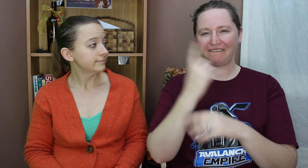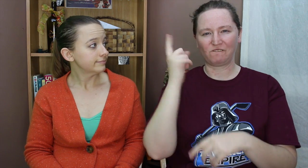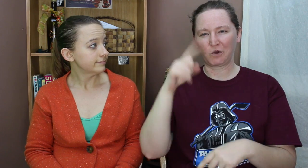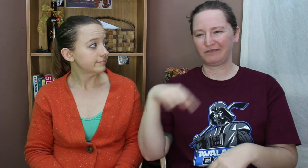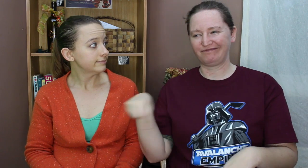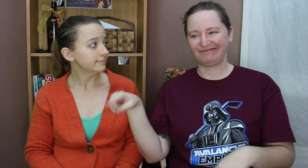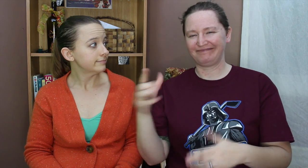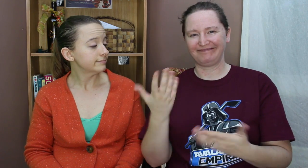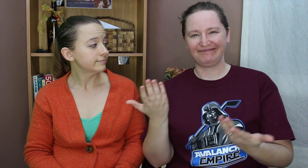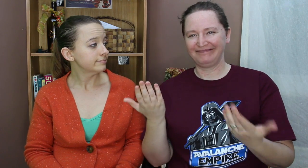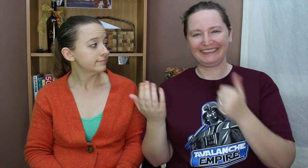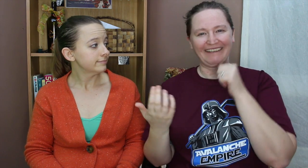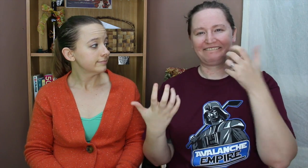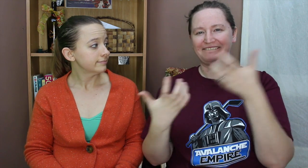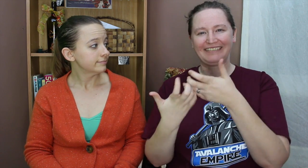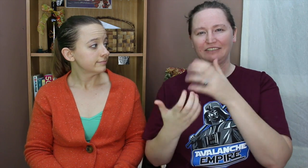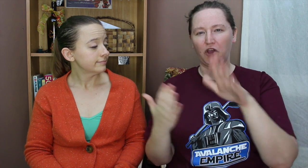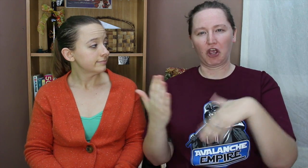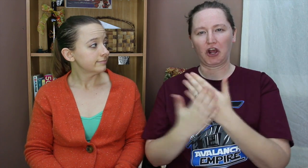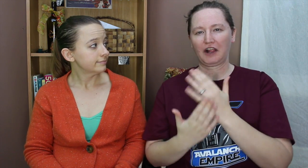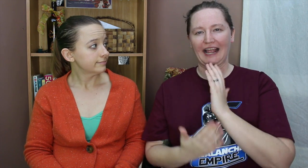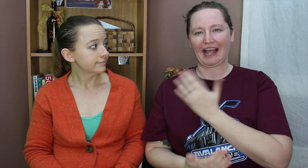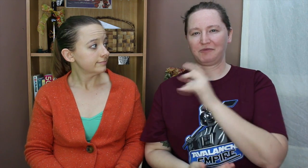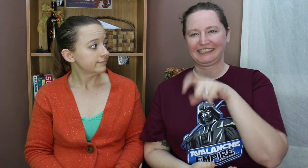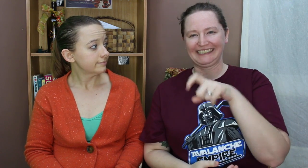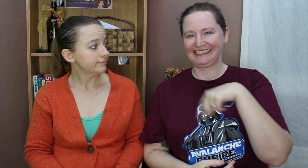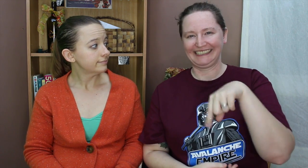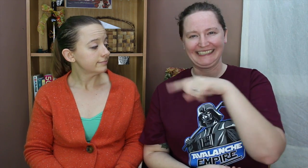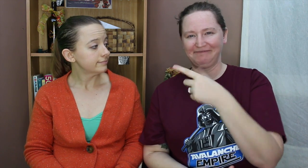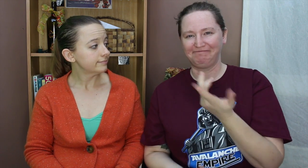ADA just doesn't have the proper protections, proper things set up